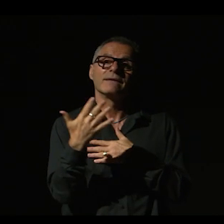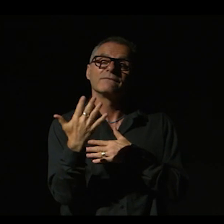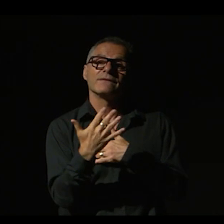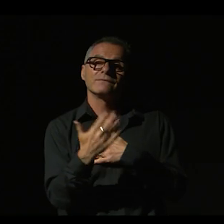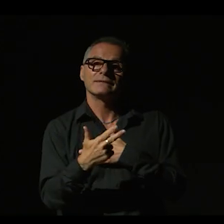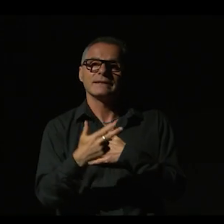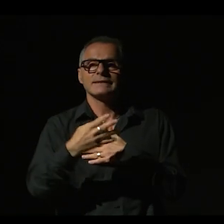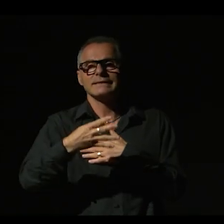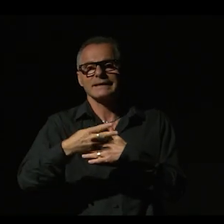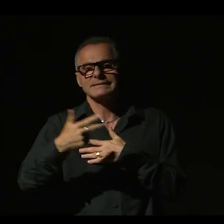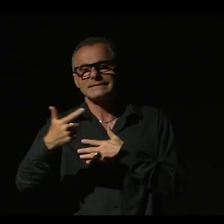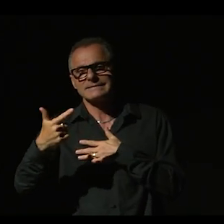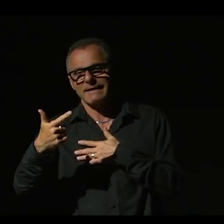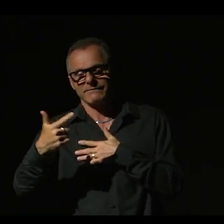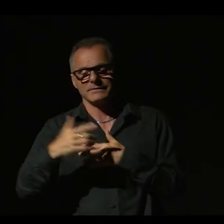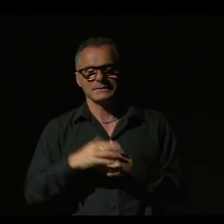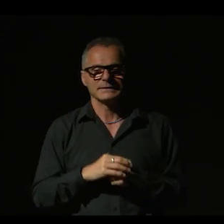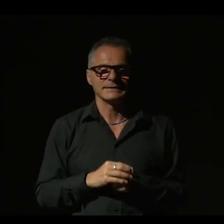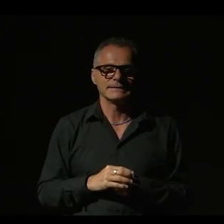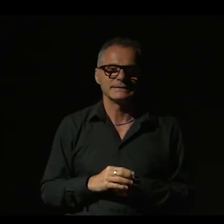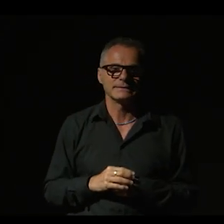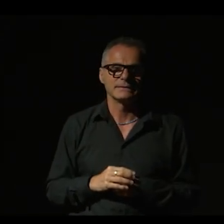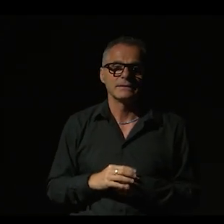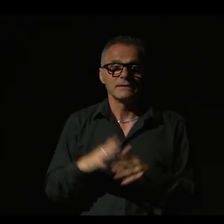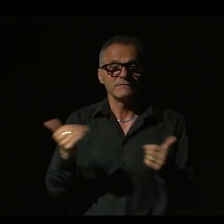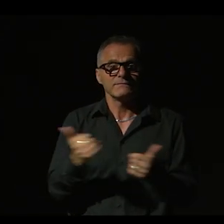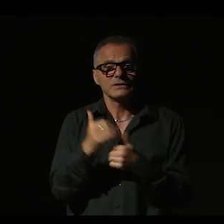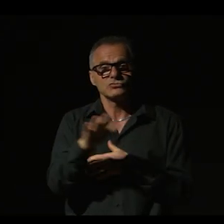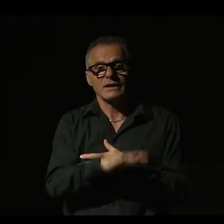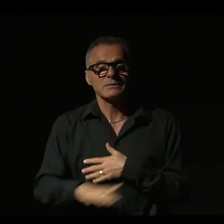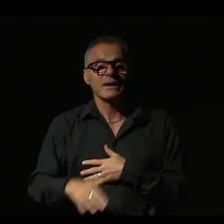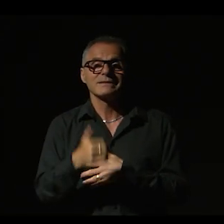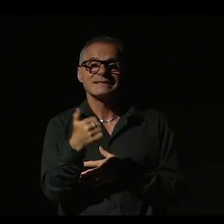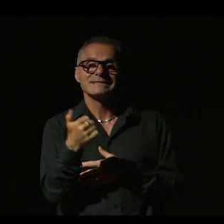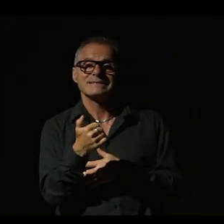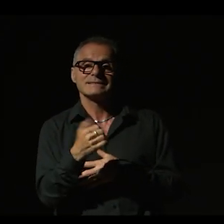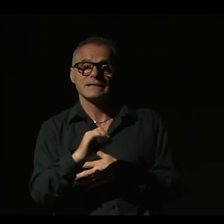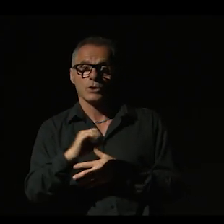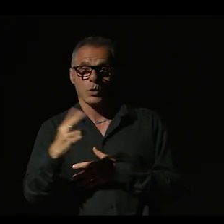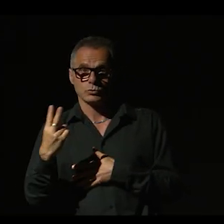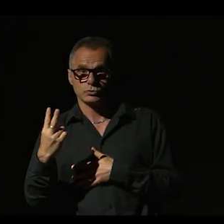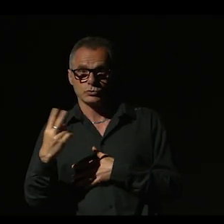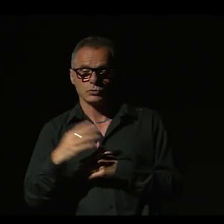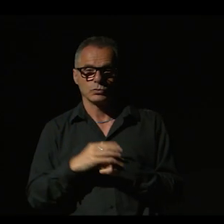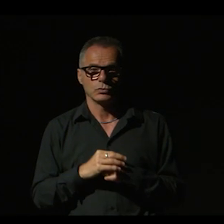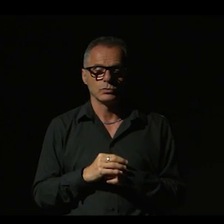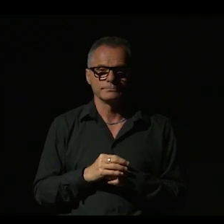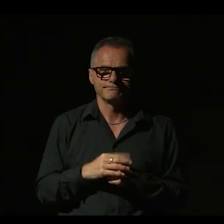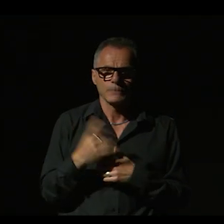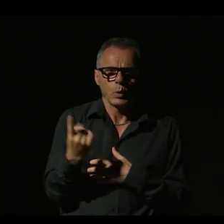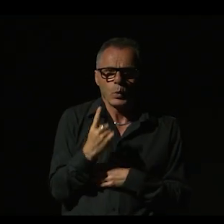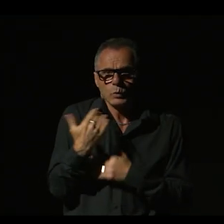and continued until approximately 1601/1602. The question of attribution